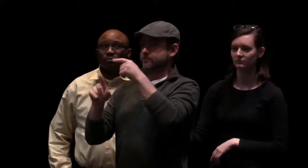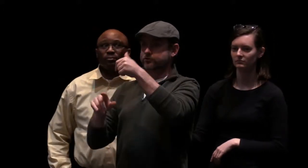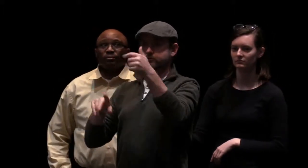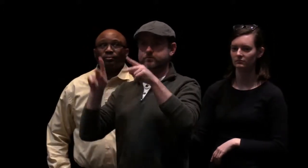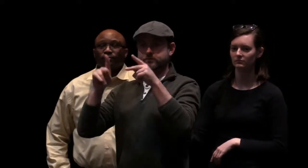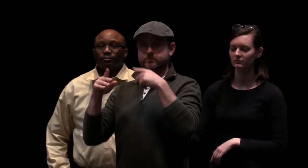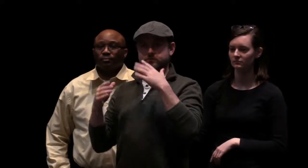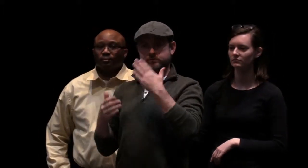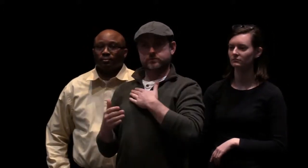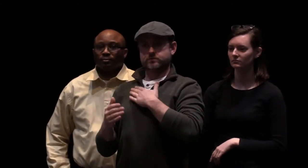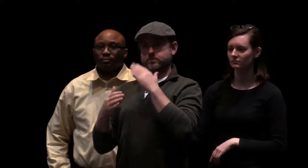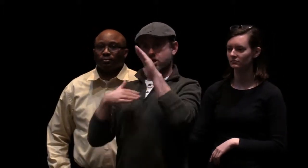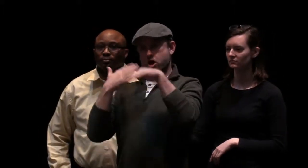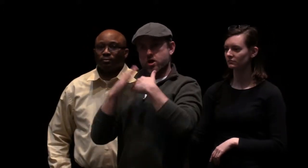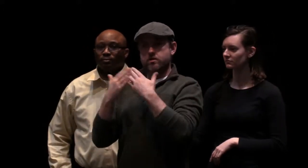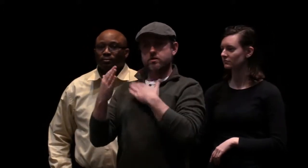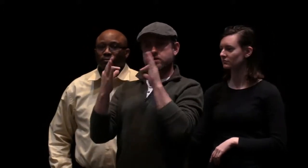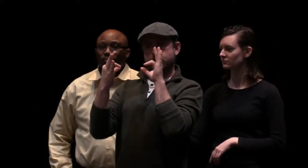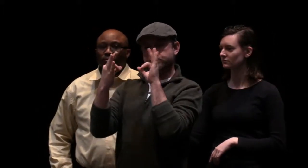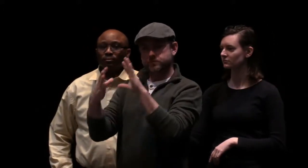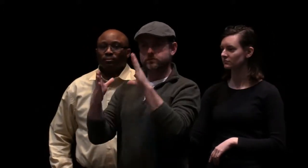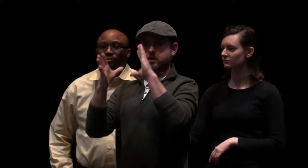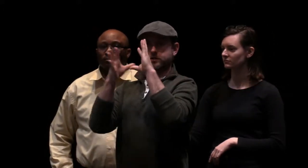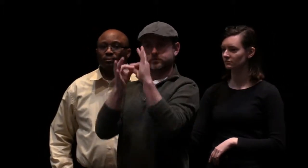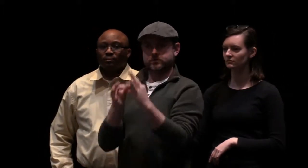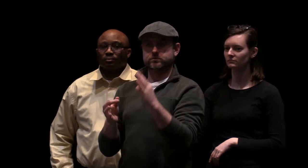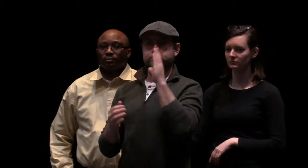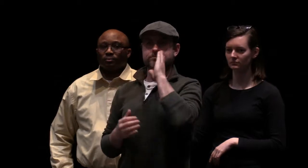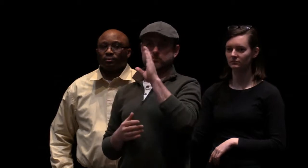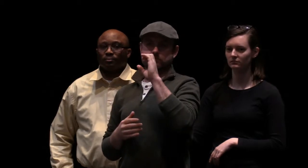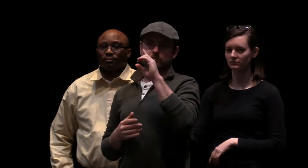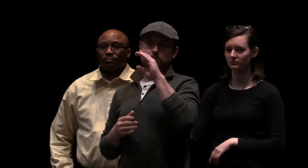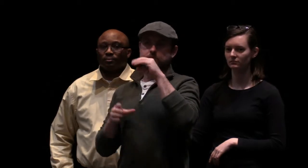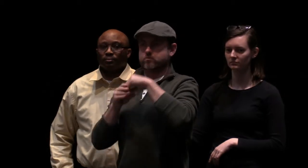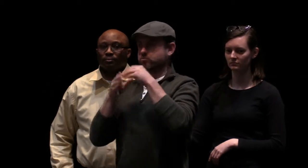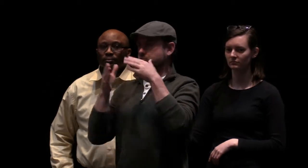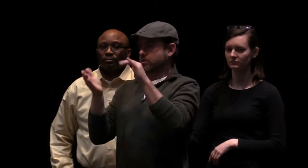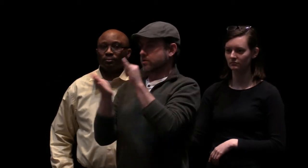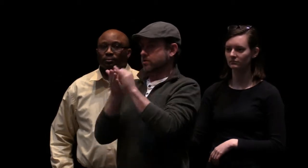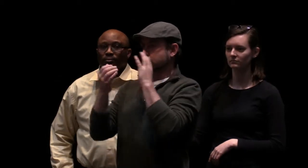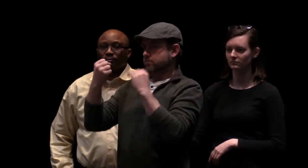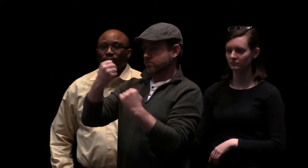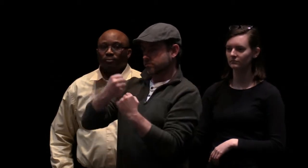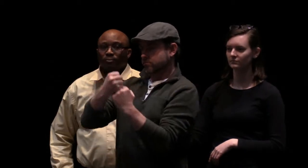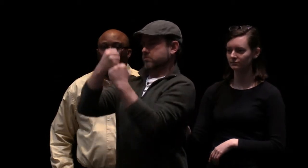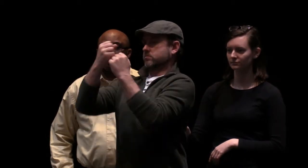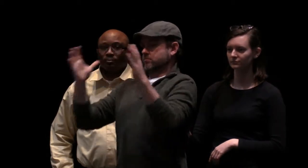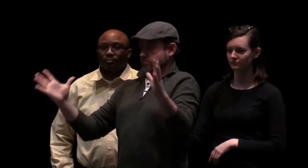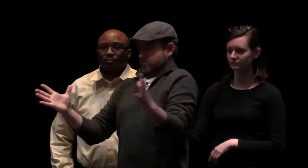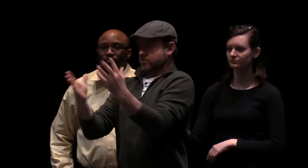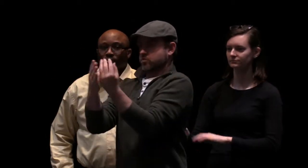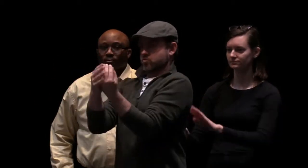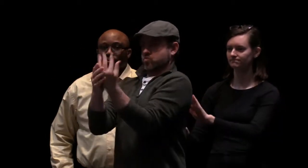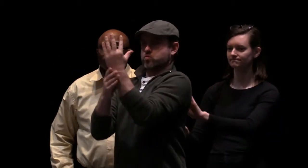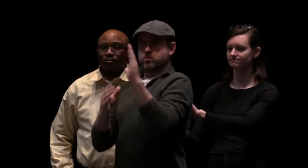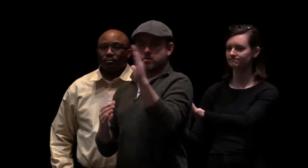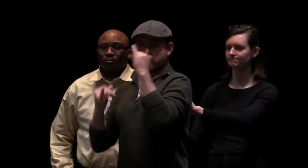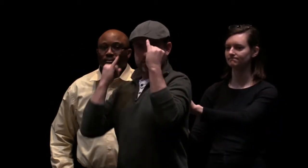and to come up with new ideas from all my contacts, and I'm gonna be giving feedback in a way that will basically support,